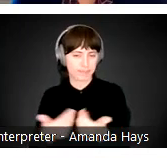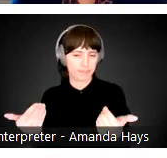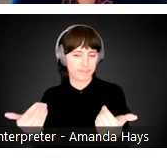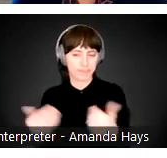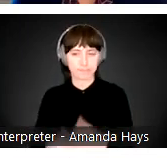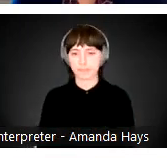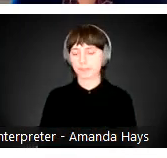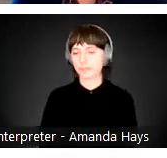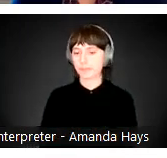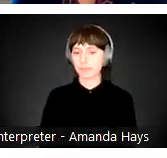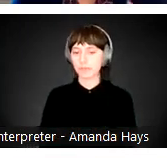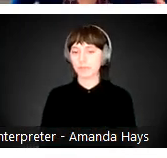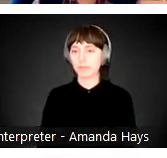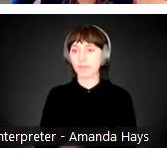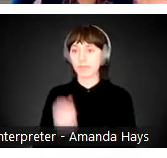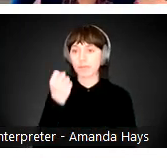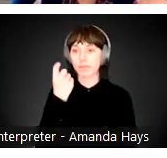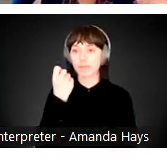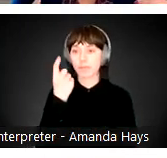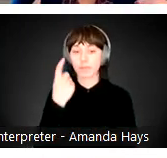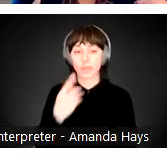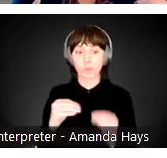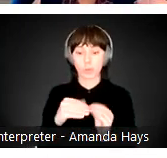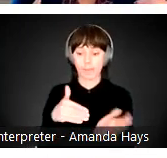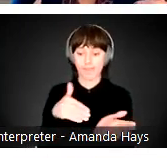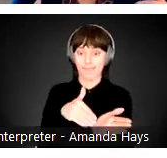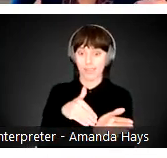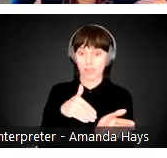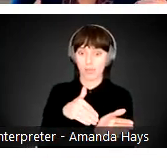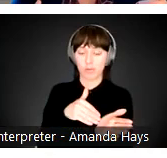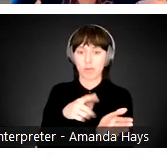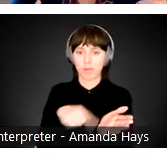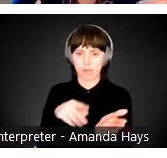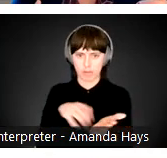in the medicine, is keeping up with this